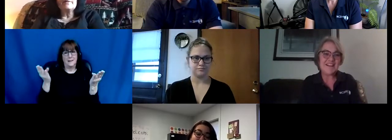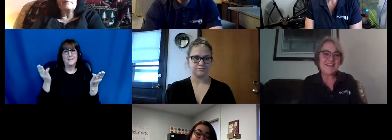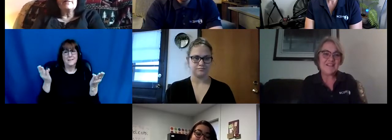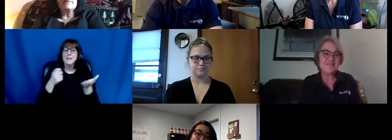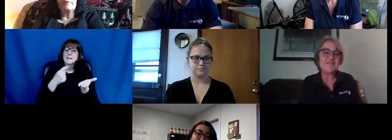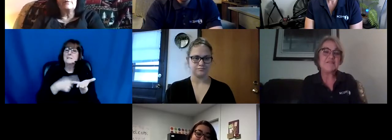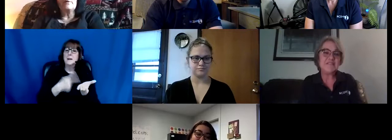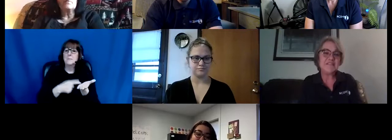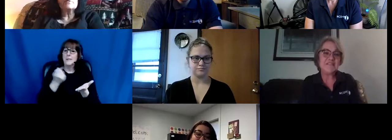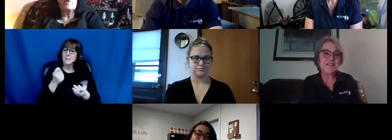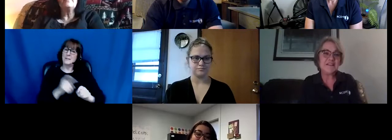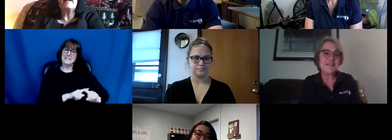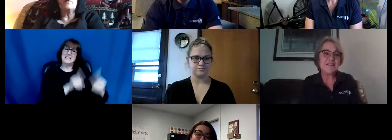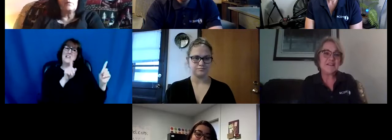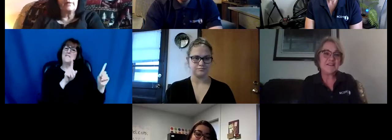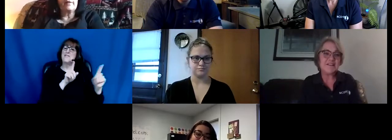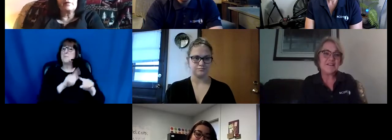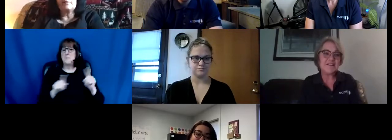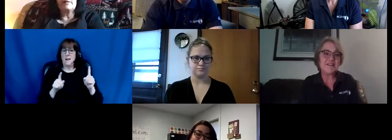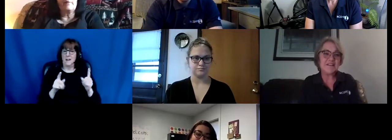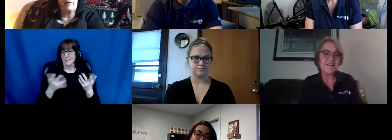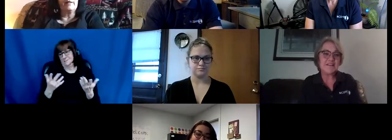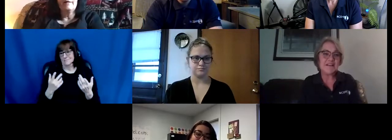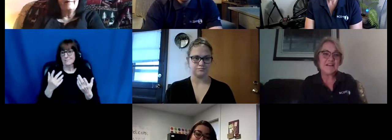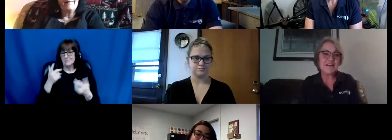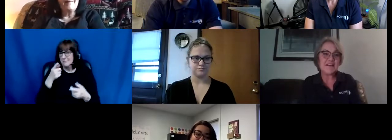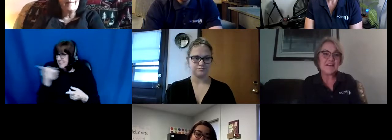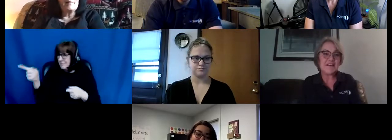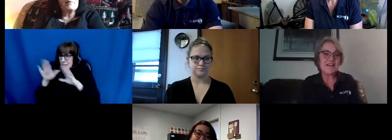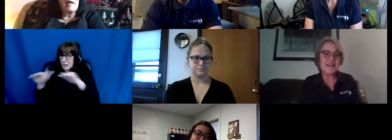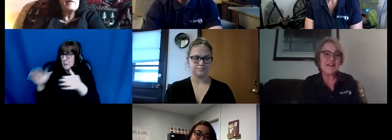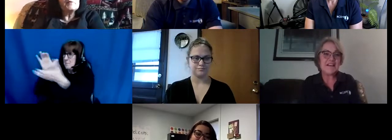bit different but works well now with the kids being married they can come to my house for